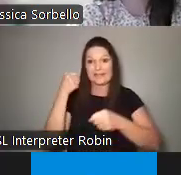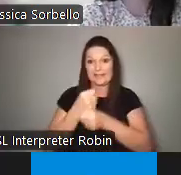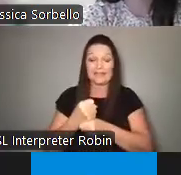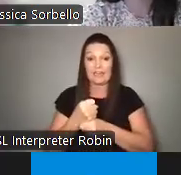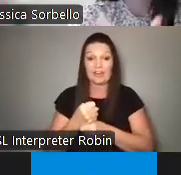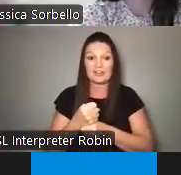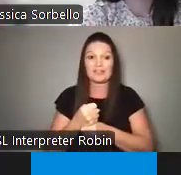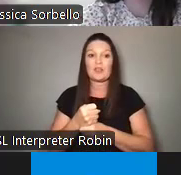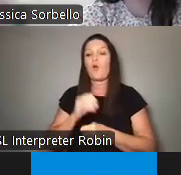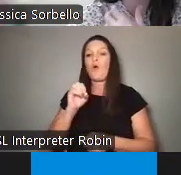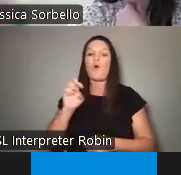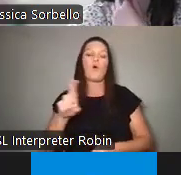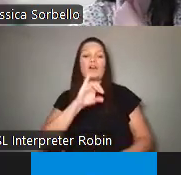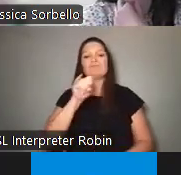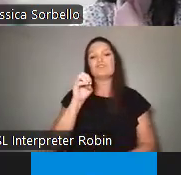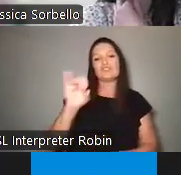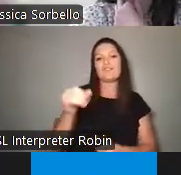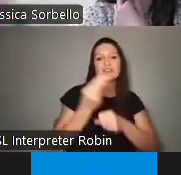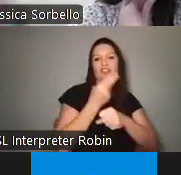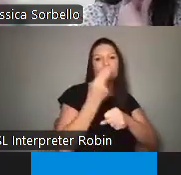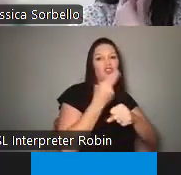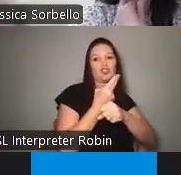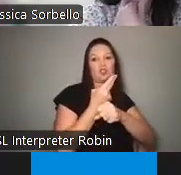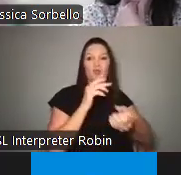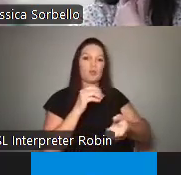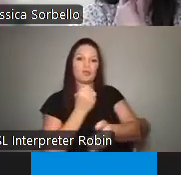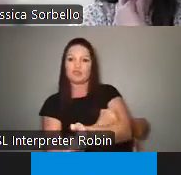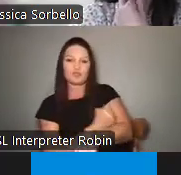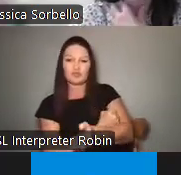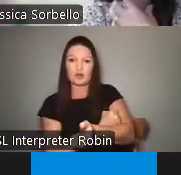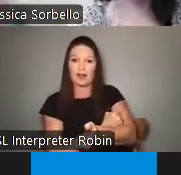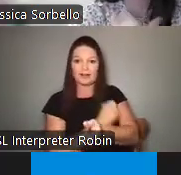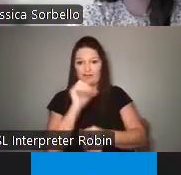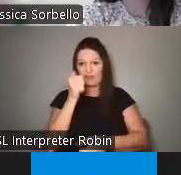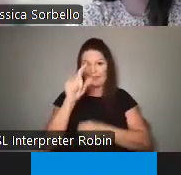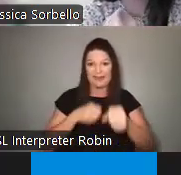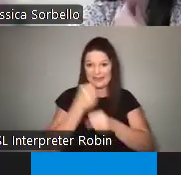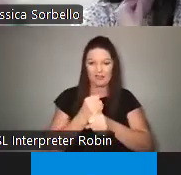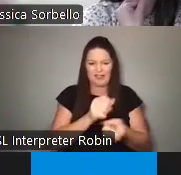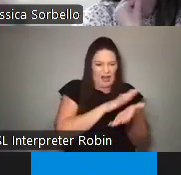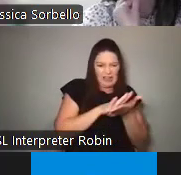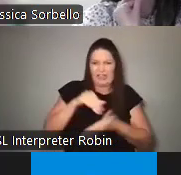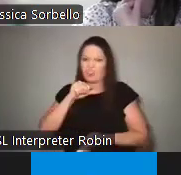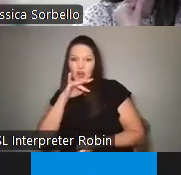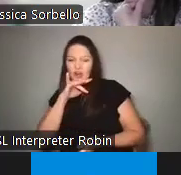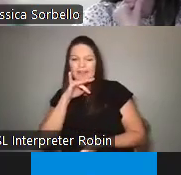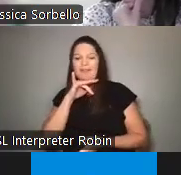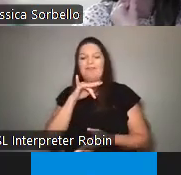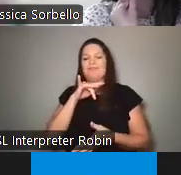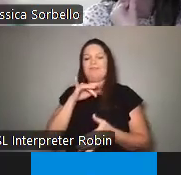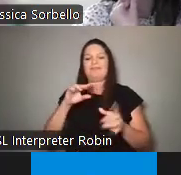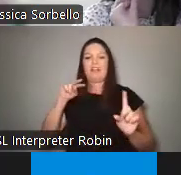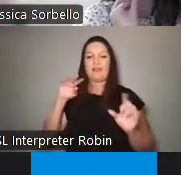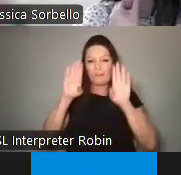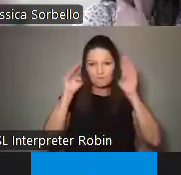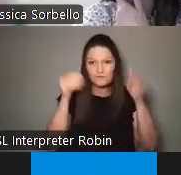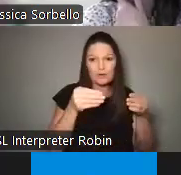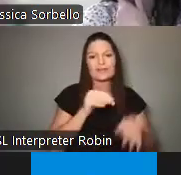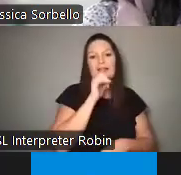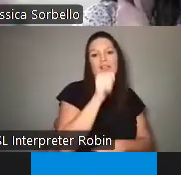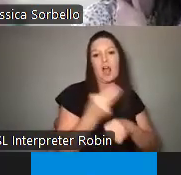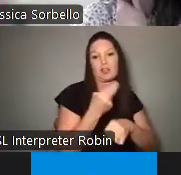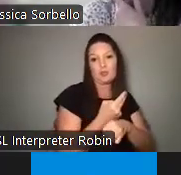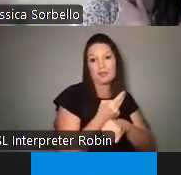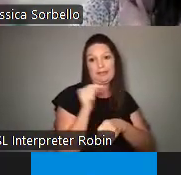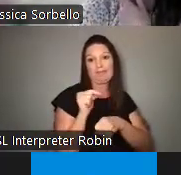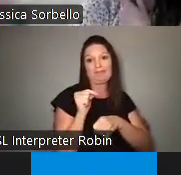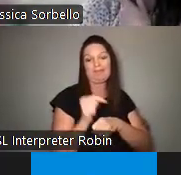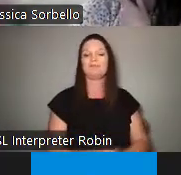the act of not using.